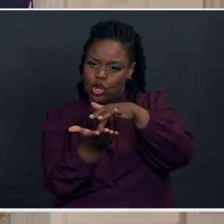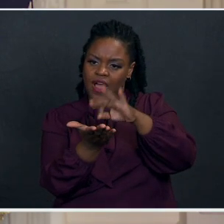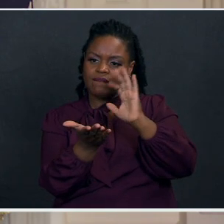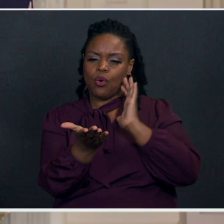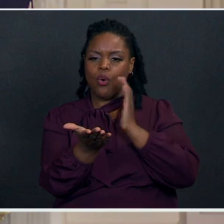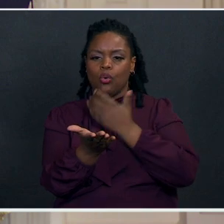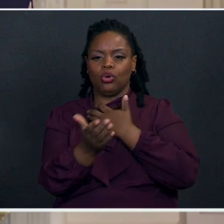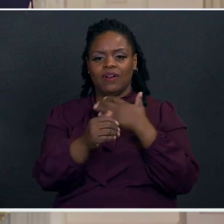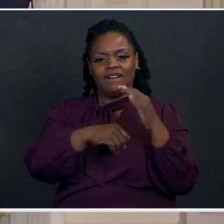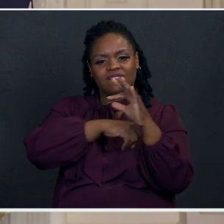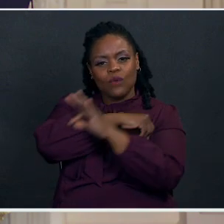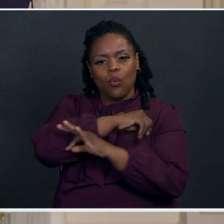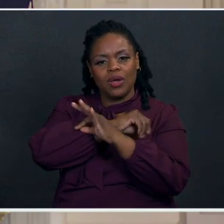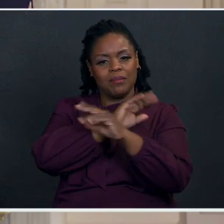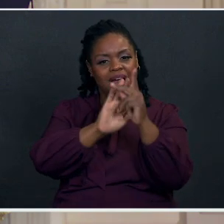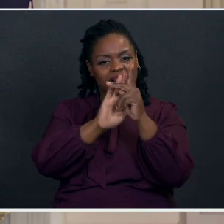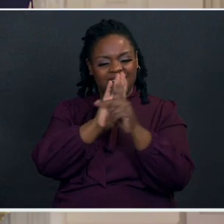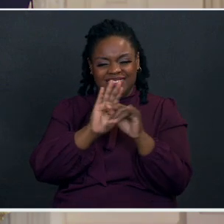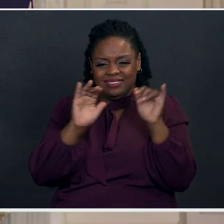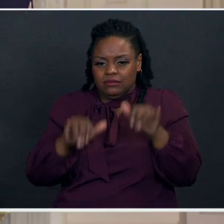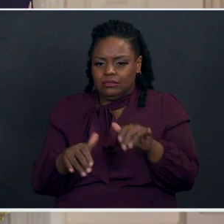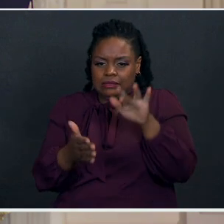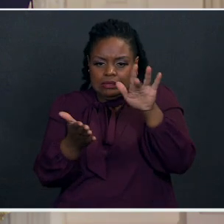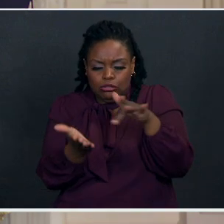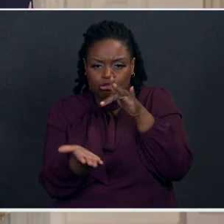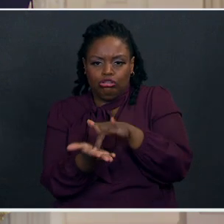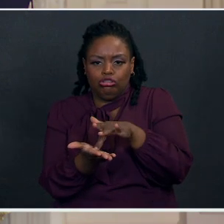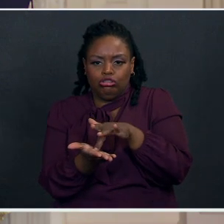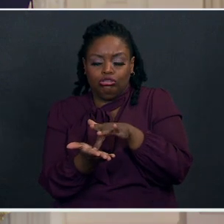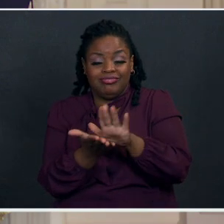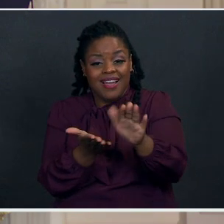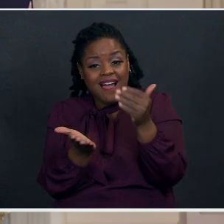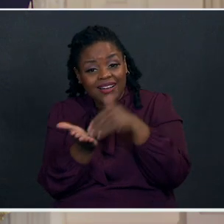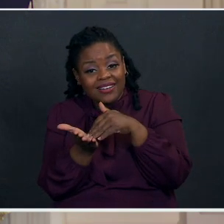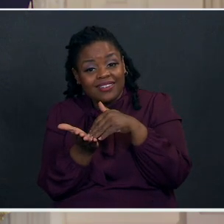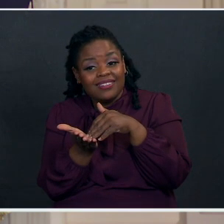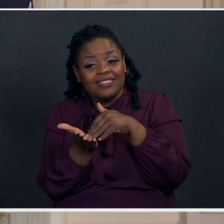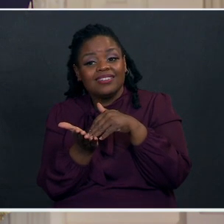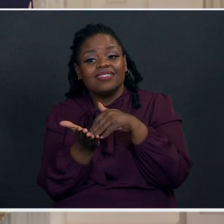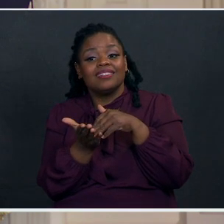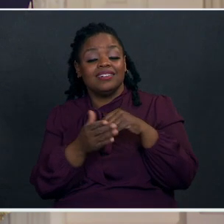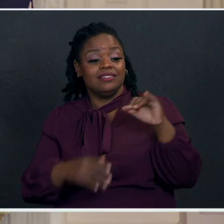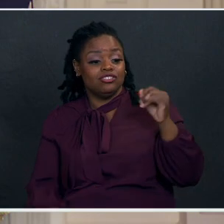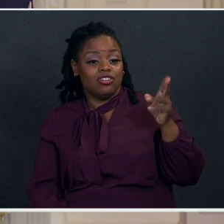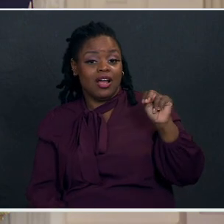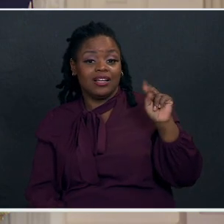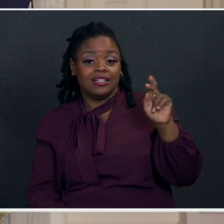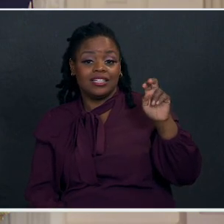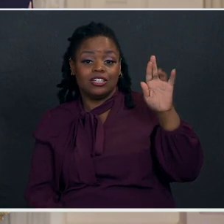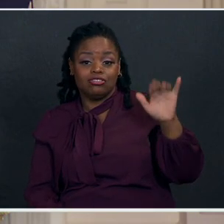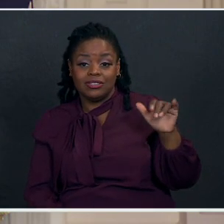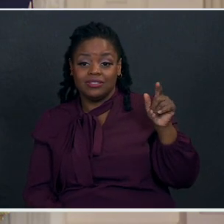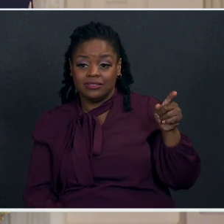As Secretary Kerry -- as our Special Presidential Envoy for Climate -- with him, the world knows how serious I am